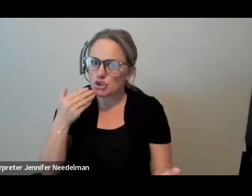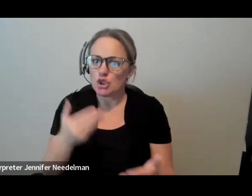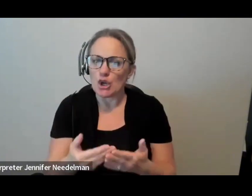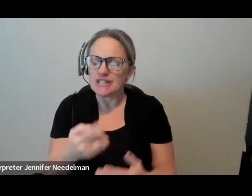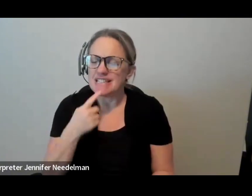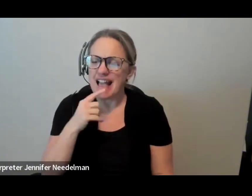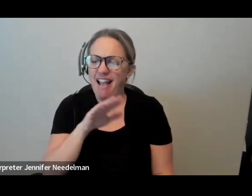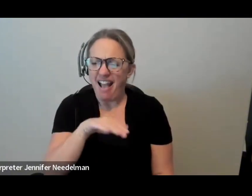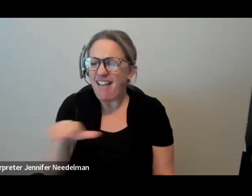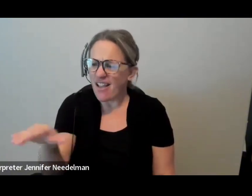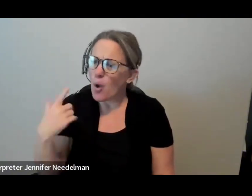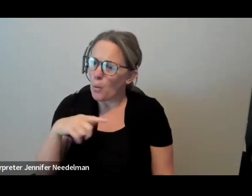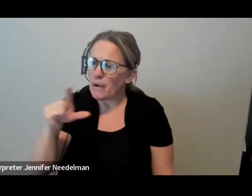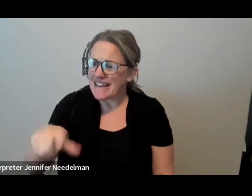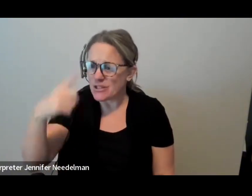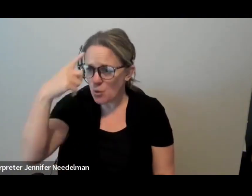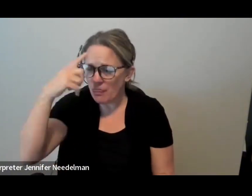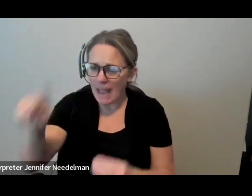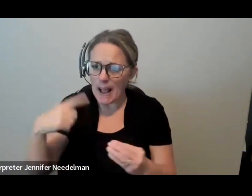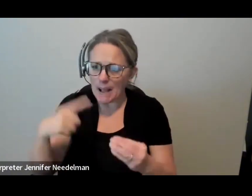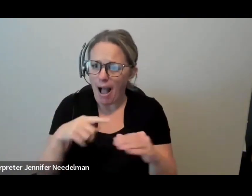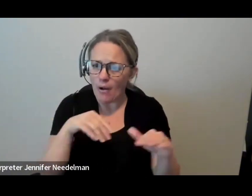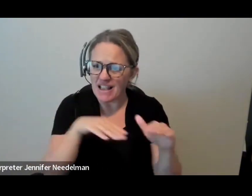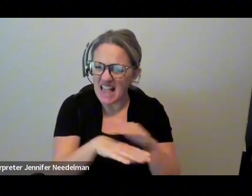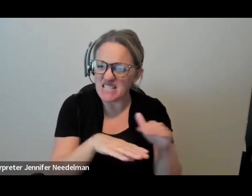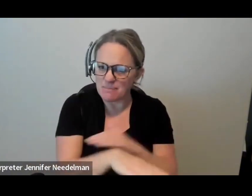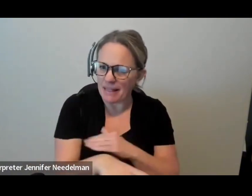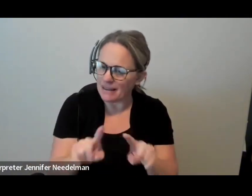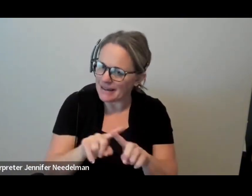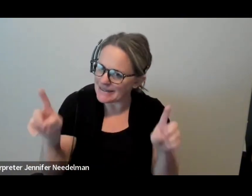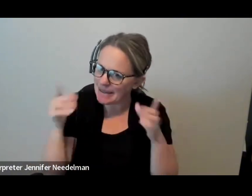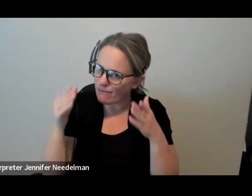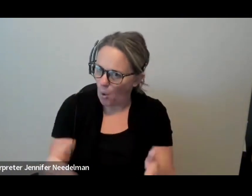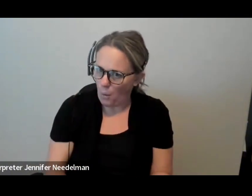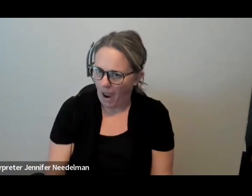to be thinking about accessibility in a different way."